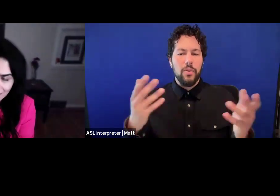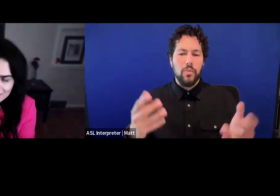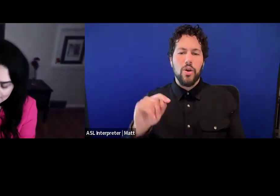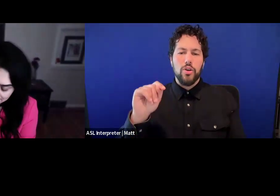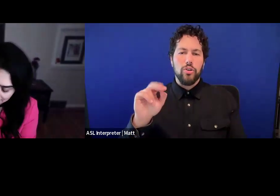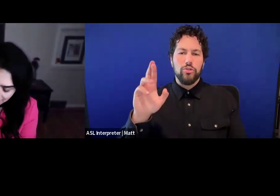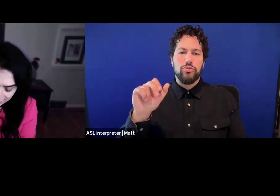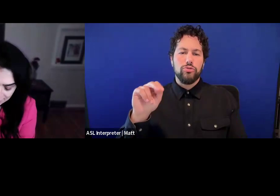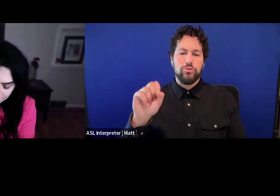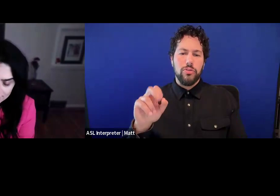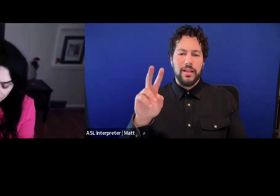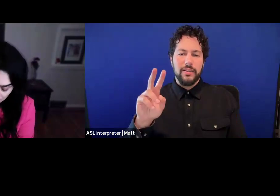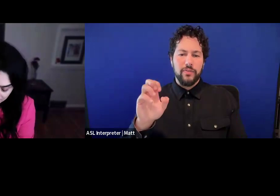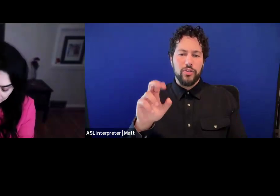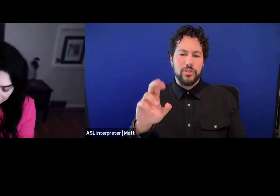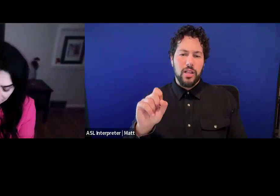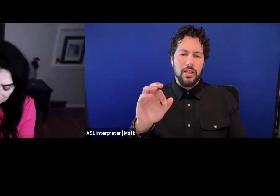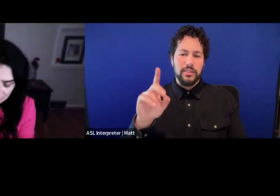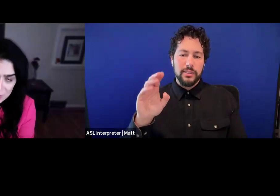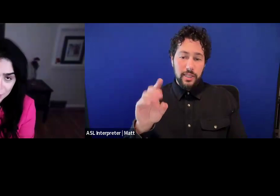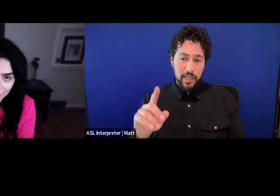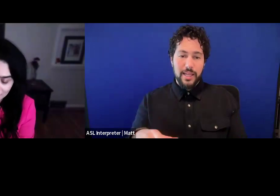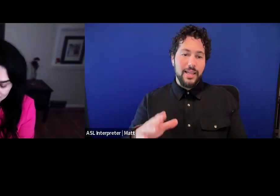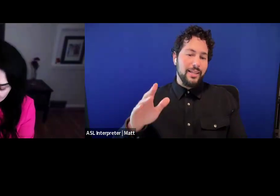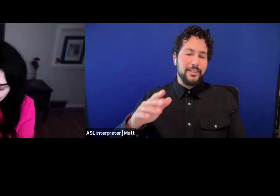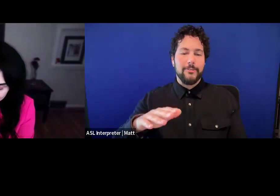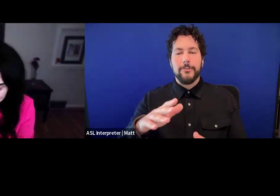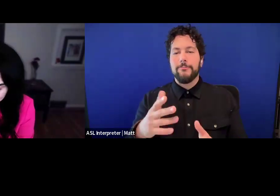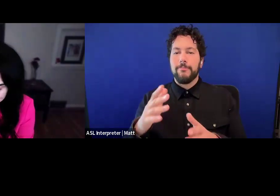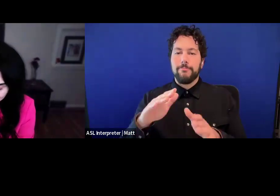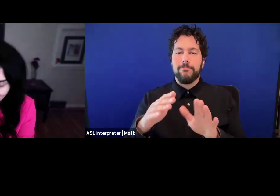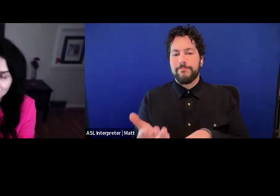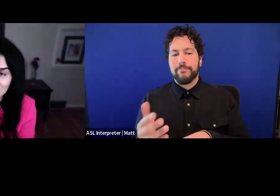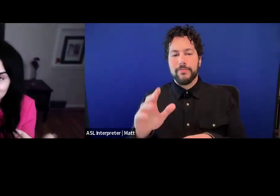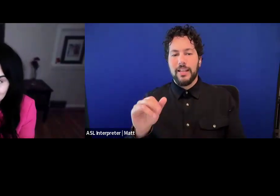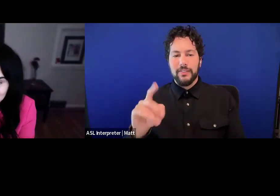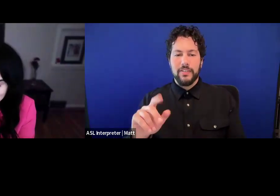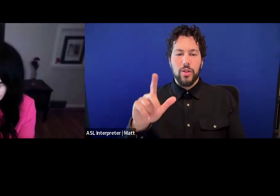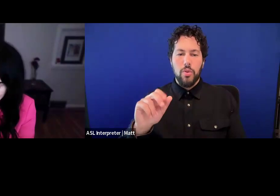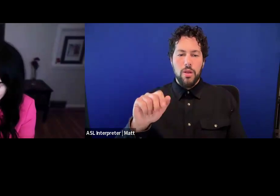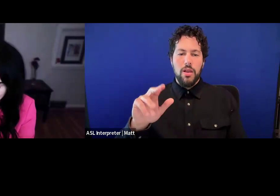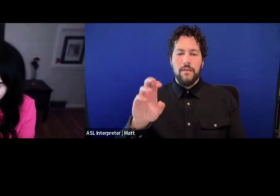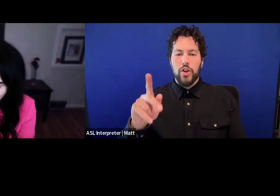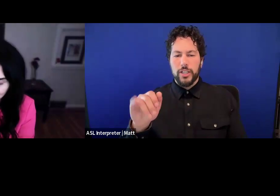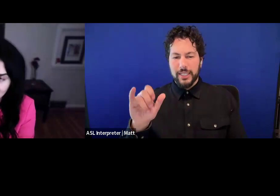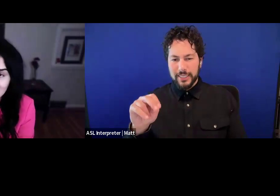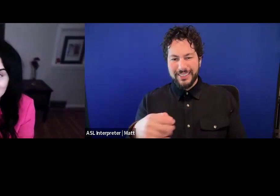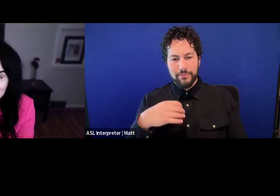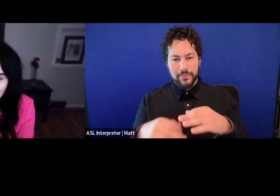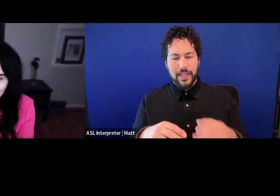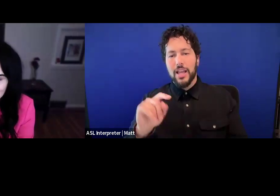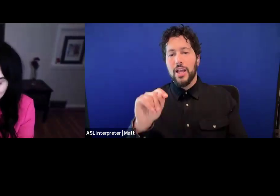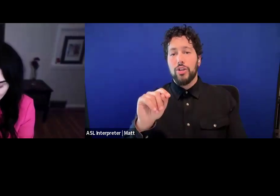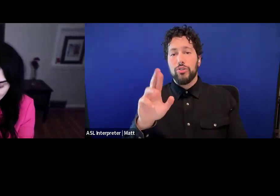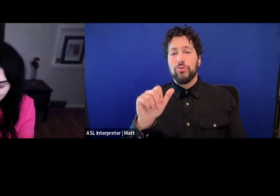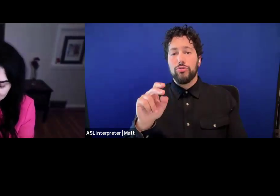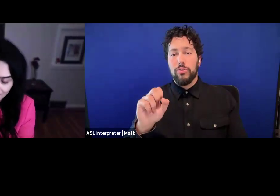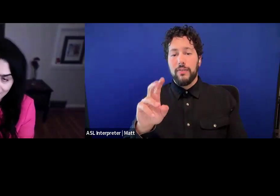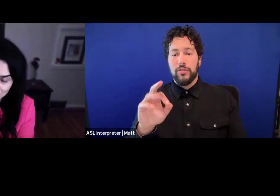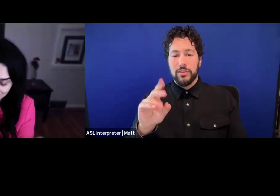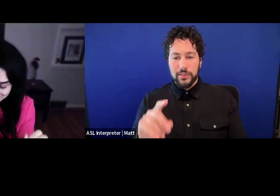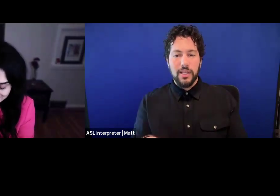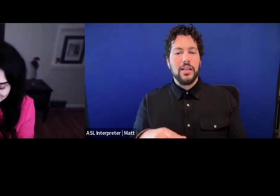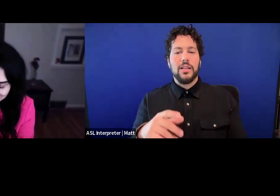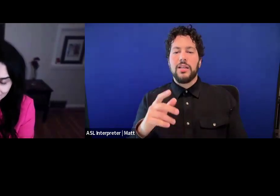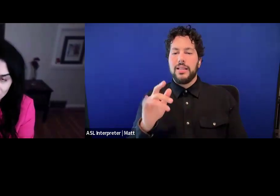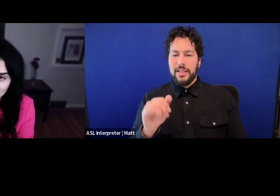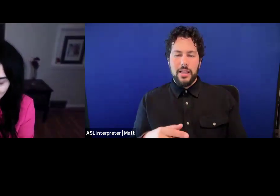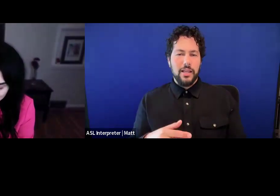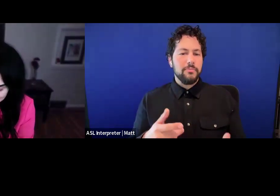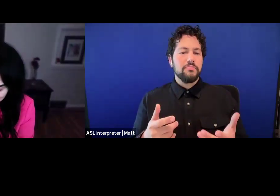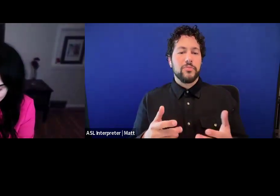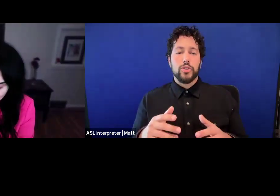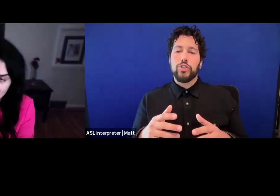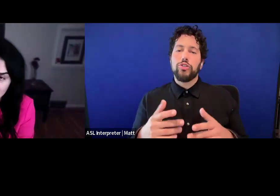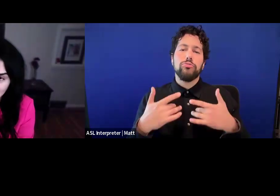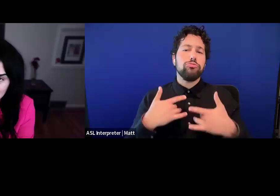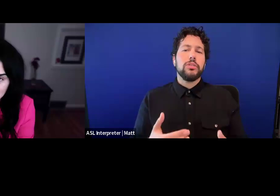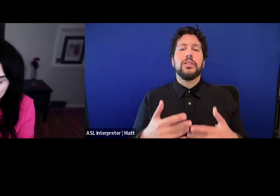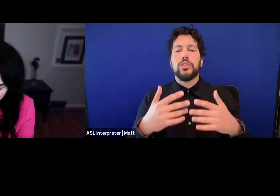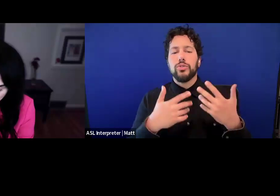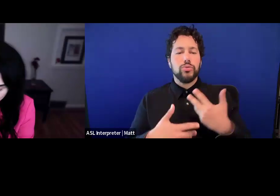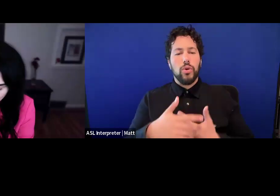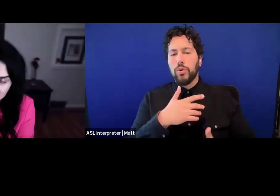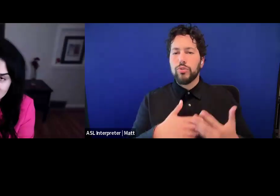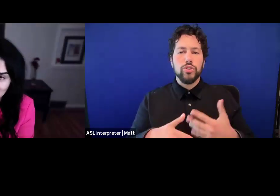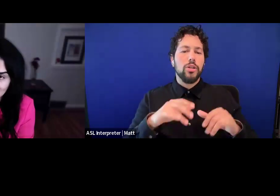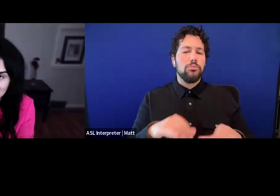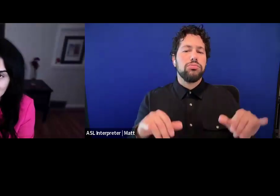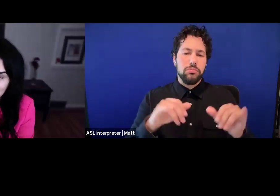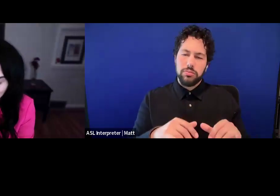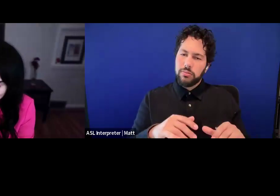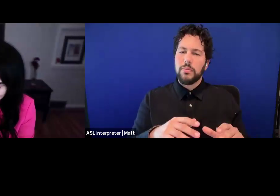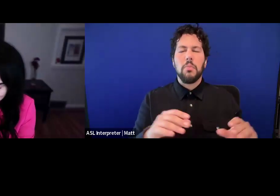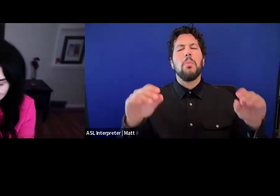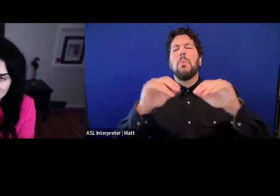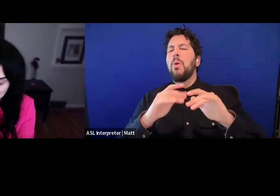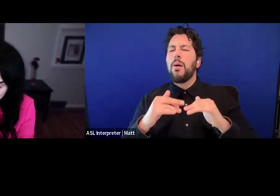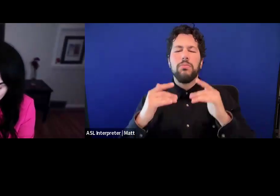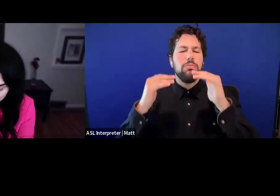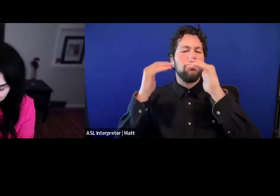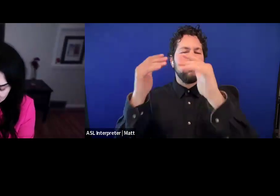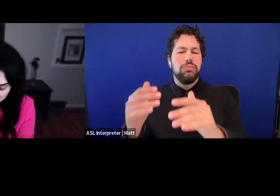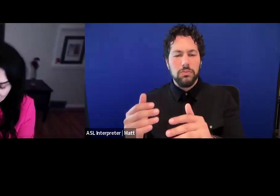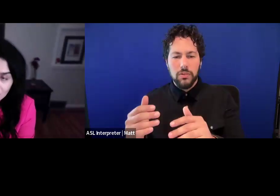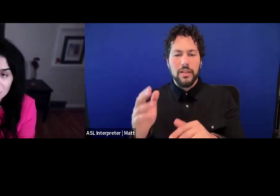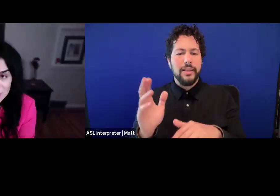As the lead activist Loana Berkins explained, Transversalidad traverses the social fabric sideways rather than by seeking rehabilitation into mainstream or minoritized identities or politics.